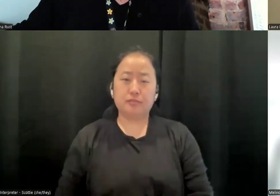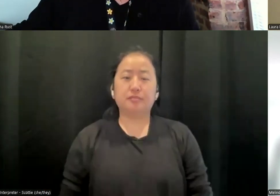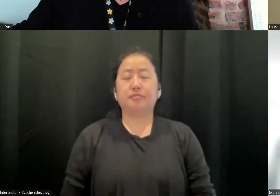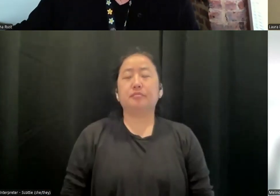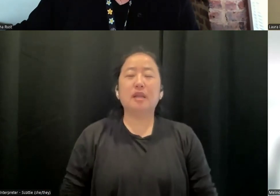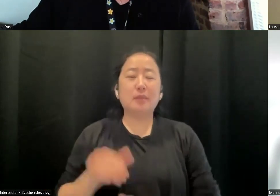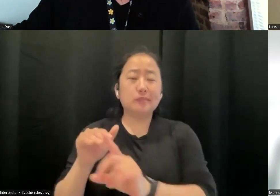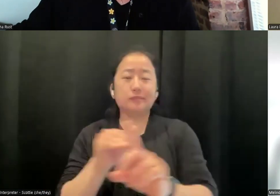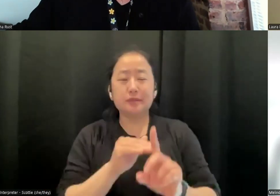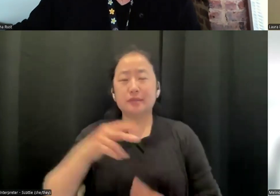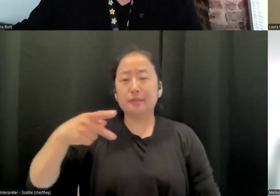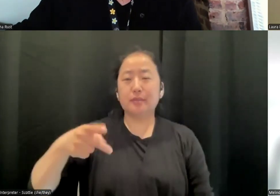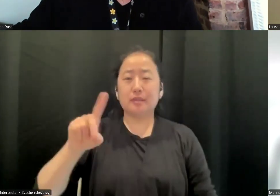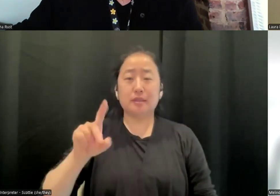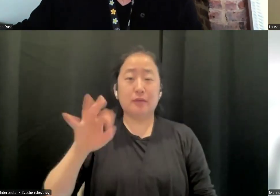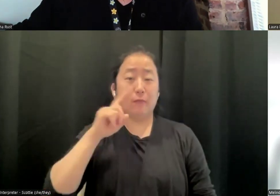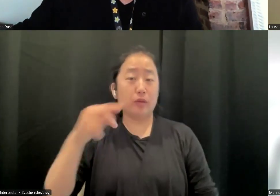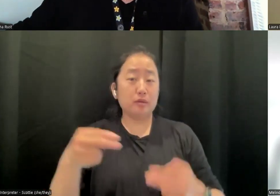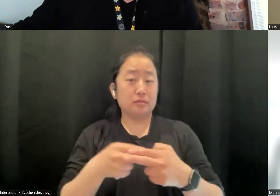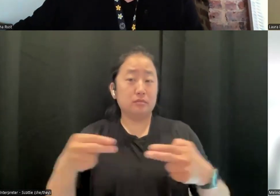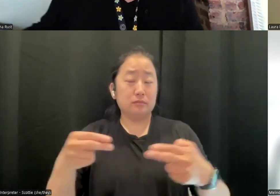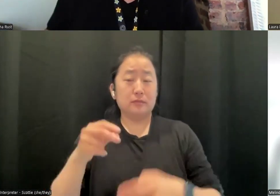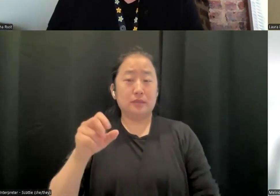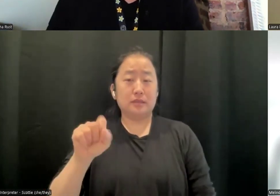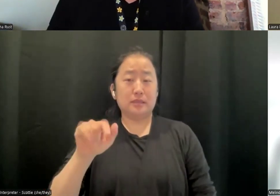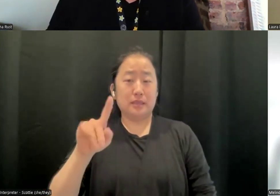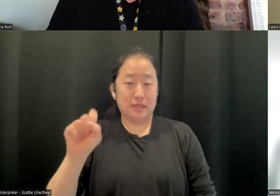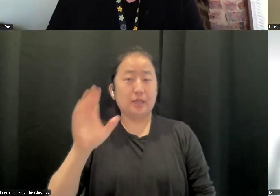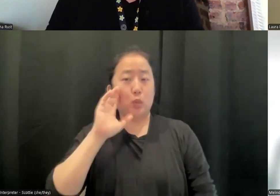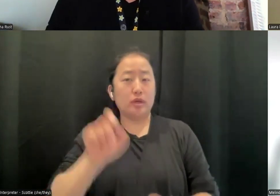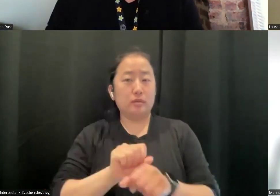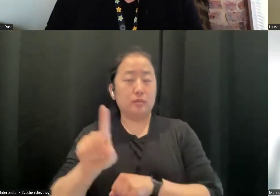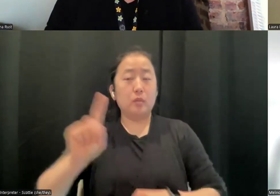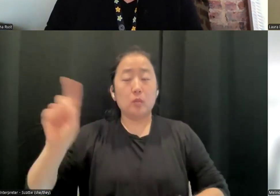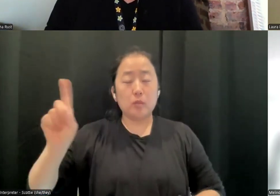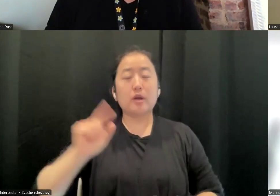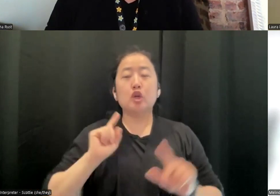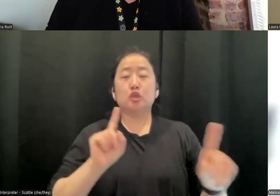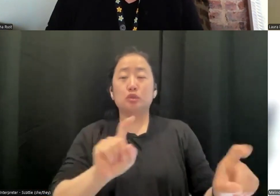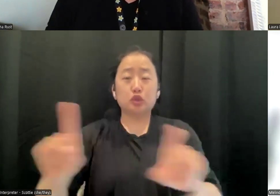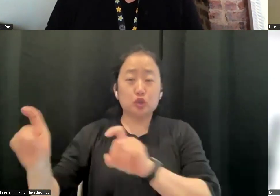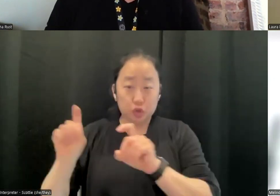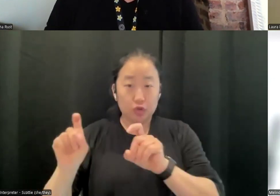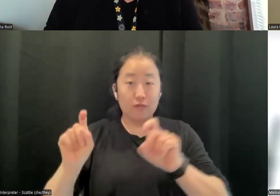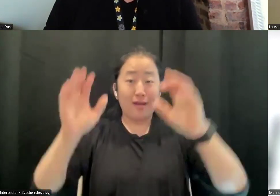there's a link to that at the end of the survey. So that is your incentive to take the survey and